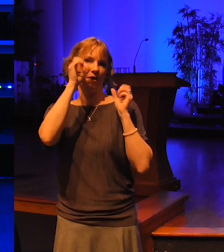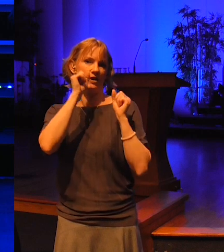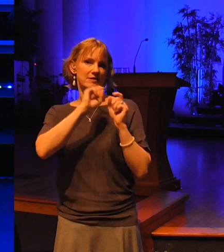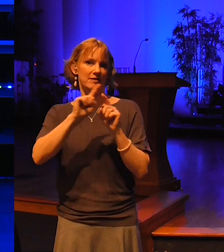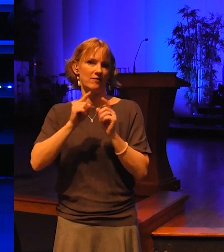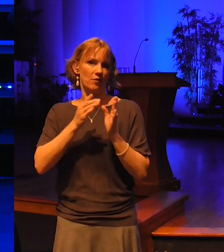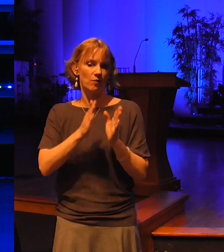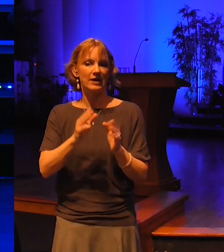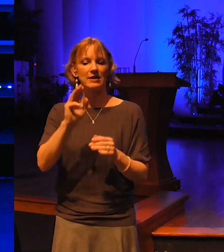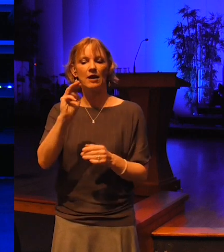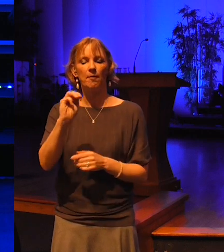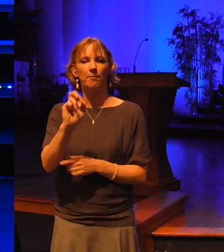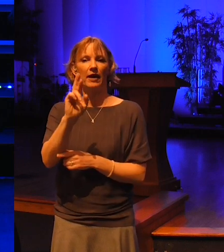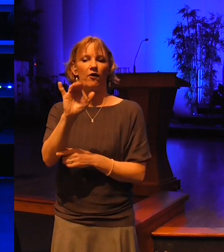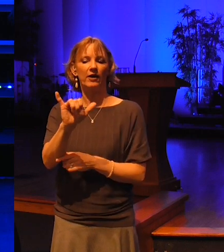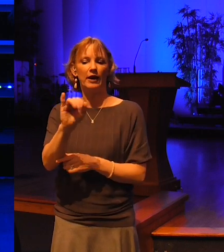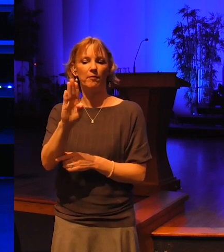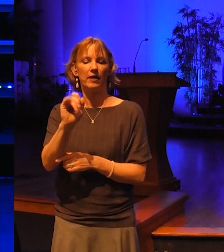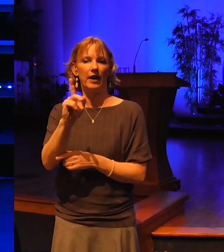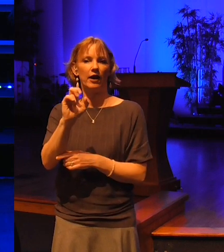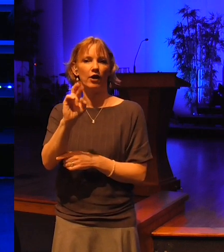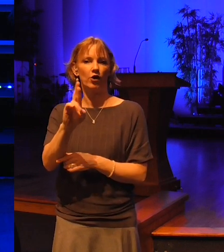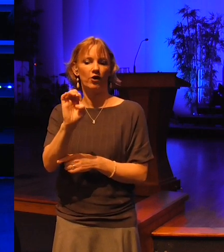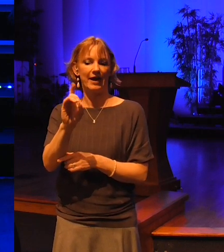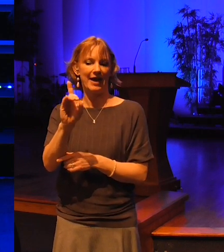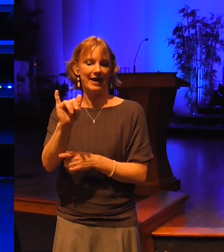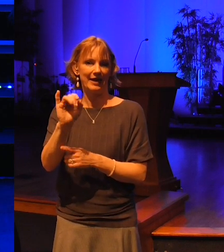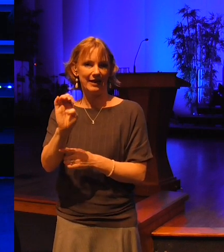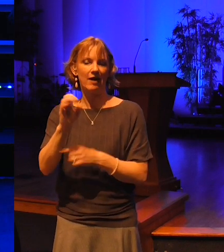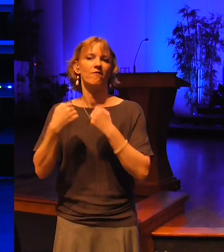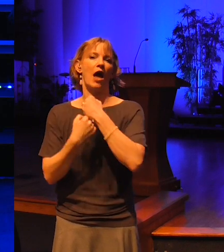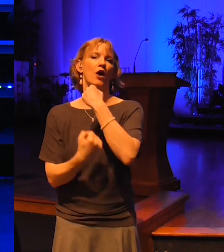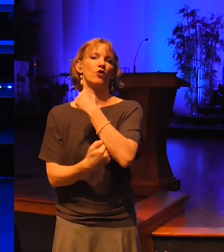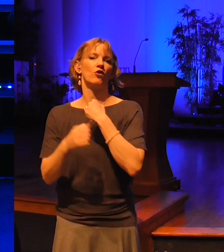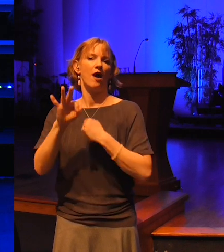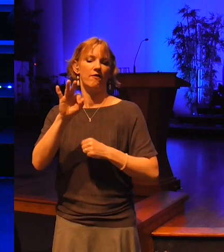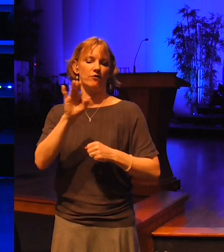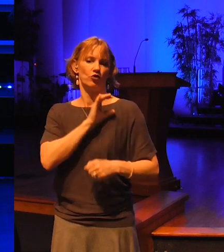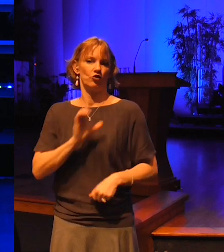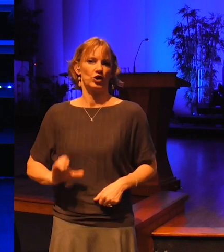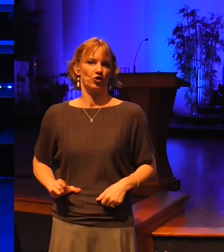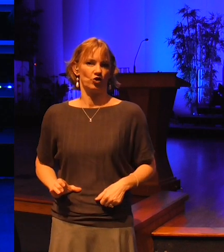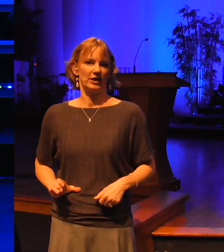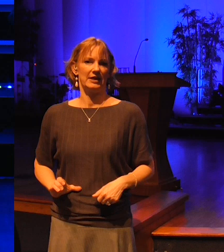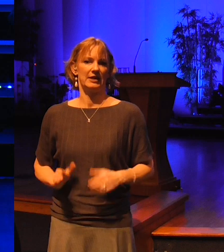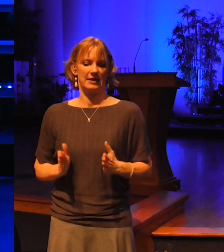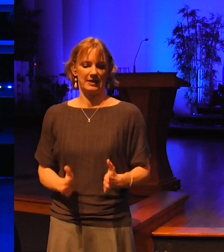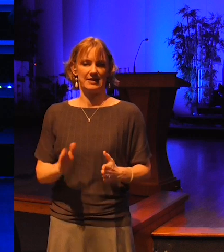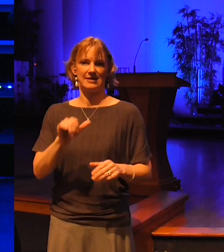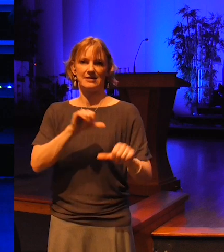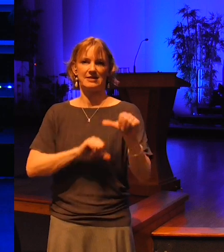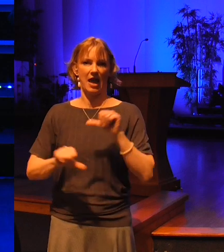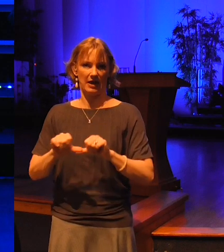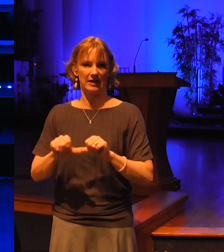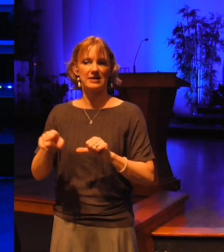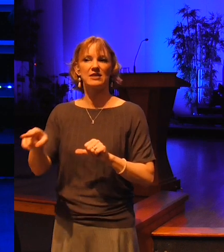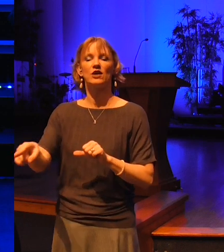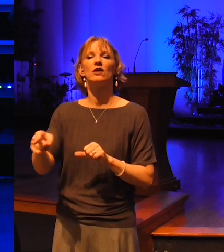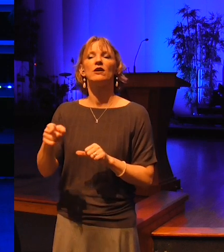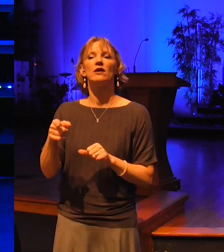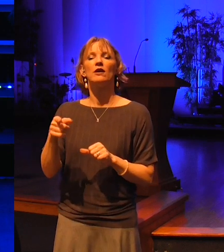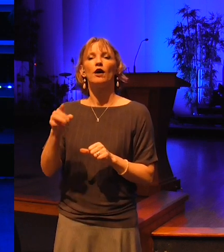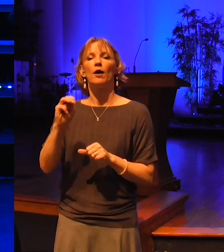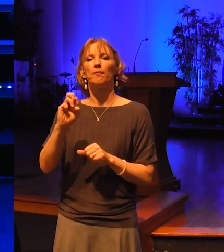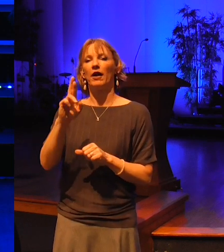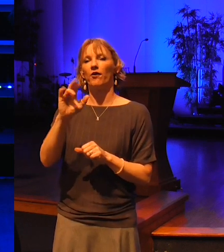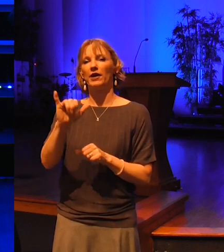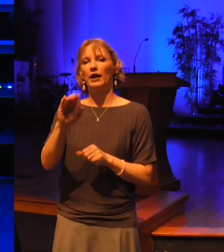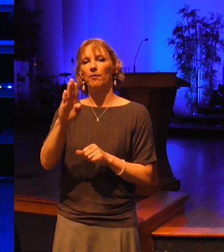Baker Eddie the founder of Christian Science mary Baker Eddie the first woman in the United